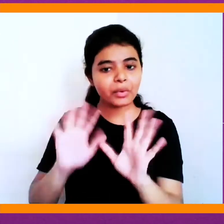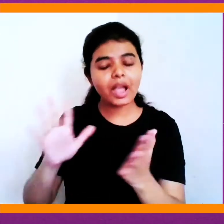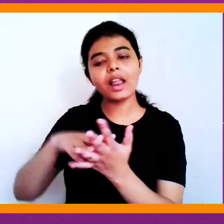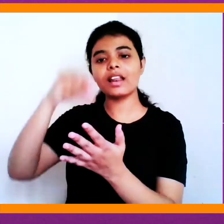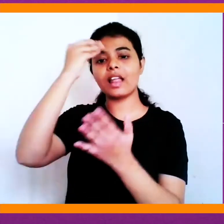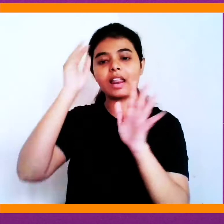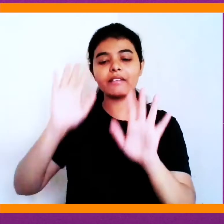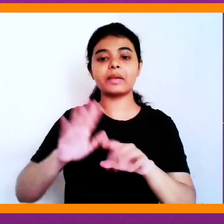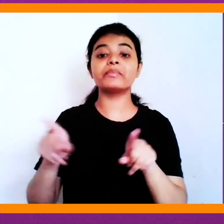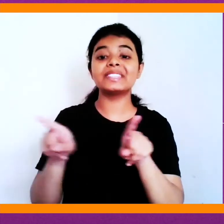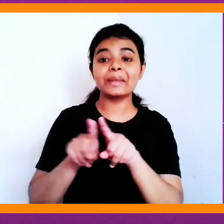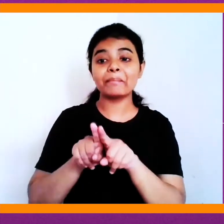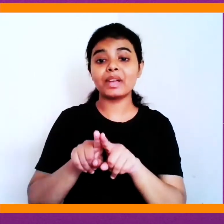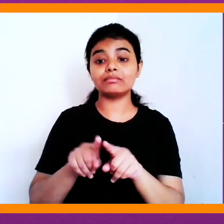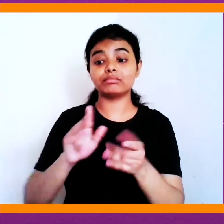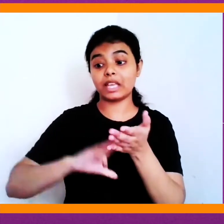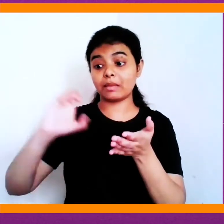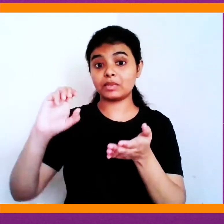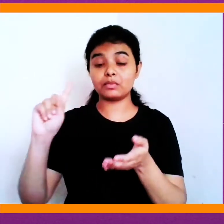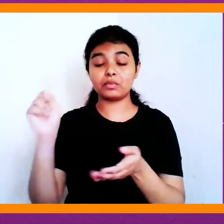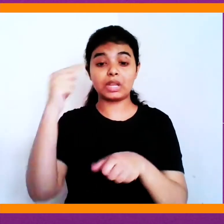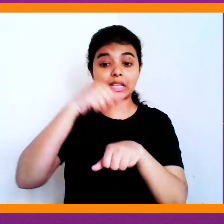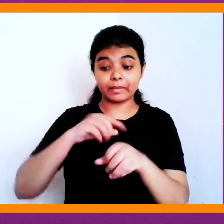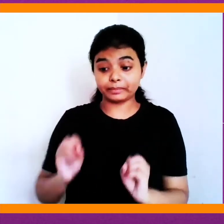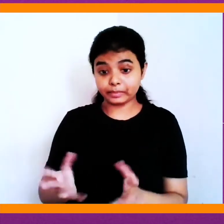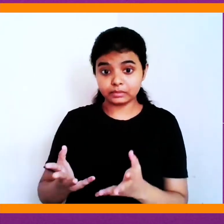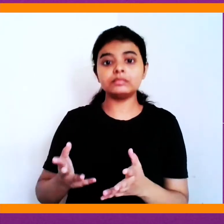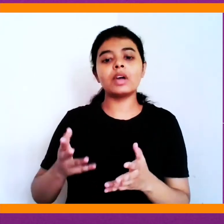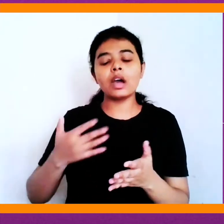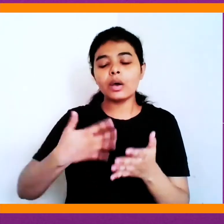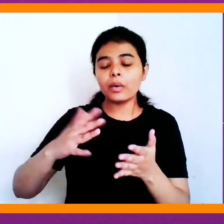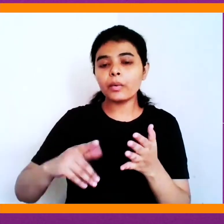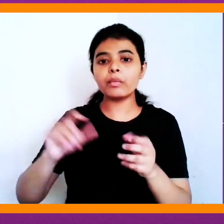after that there is a normal cycle now when we mean a normal cycle it's separate for each woman